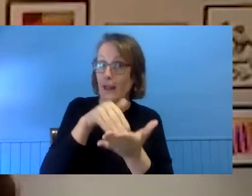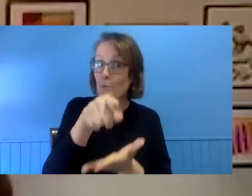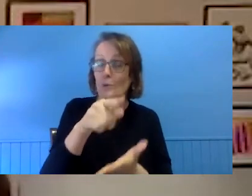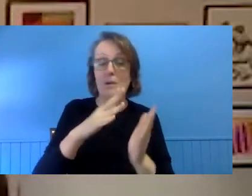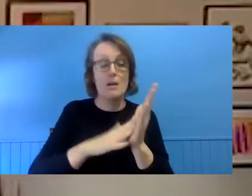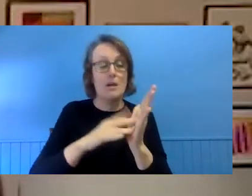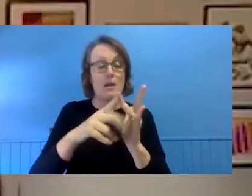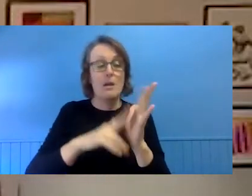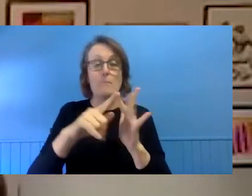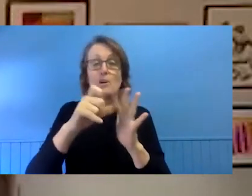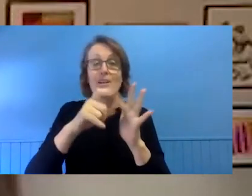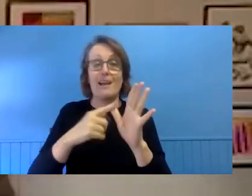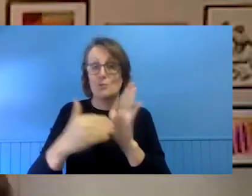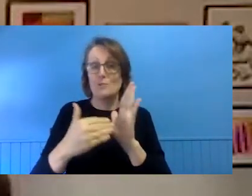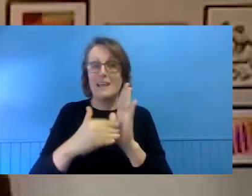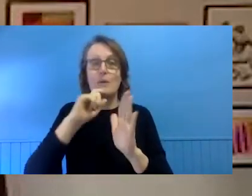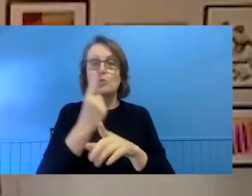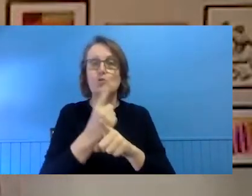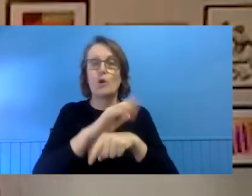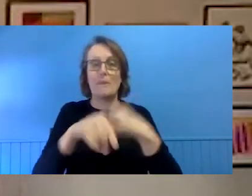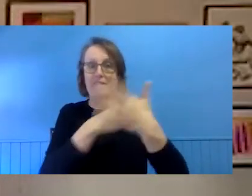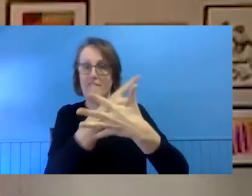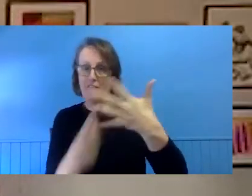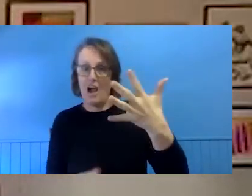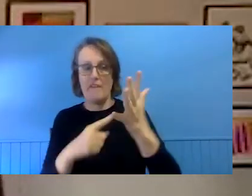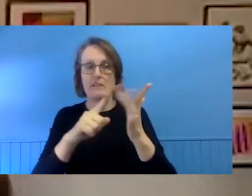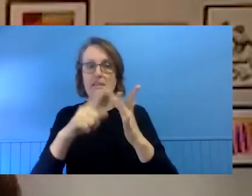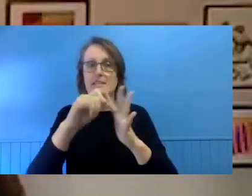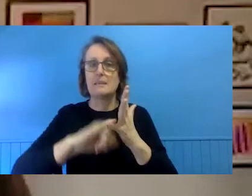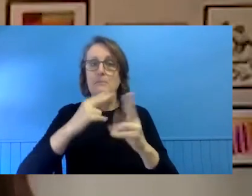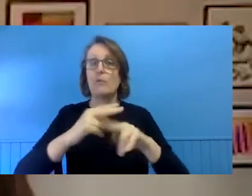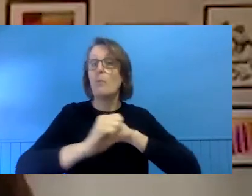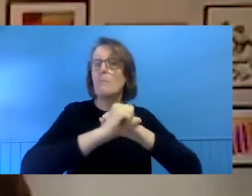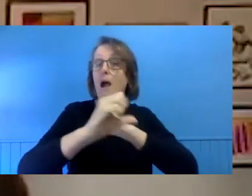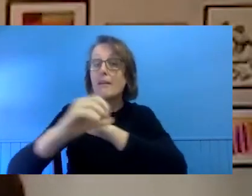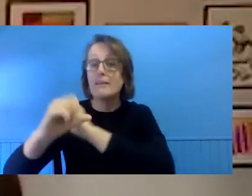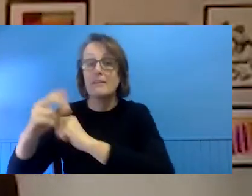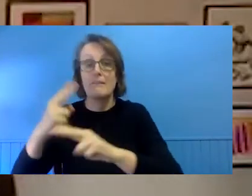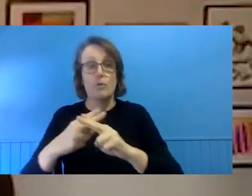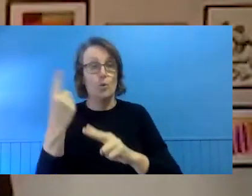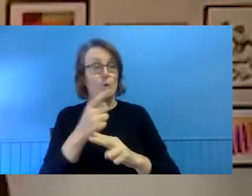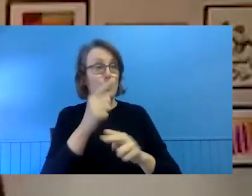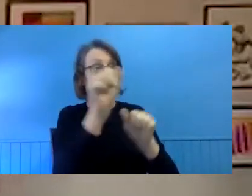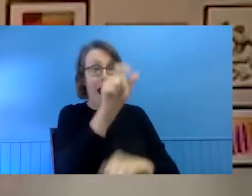is here with us today to share with us five practical tips about marketing for artists and organisations - importantly, with a